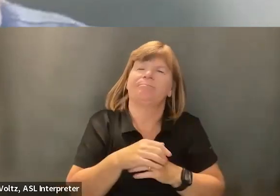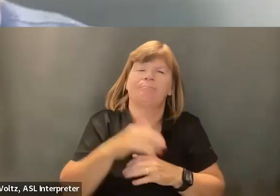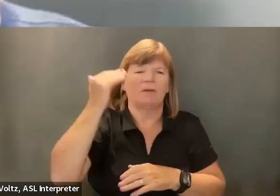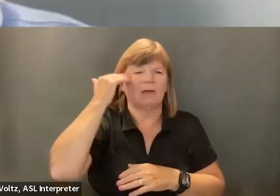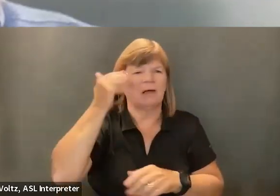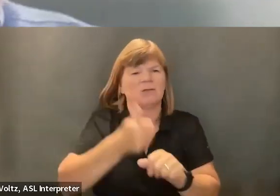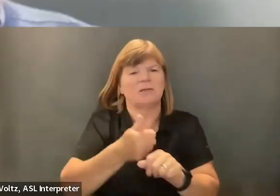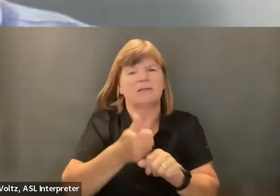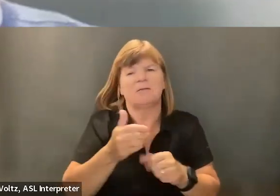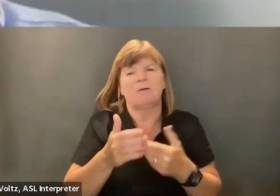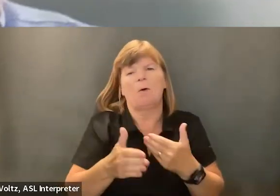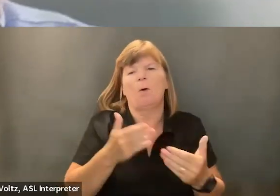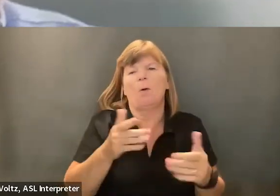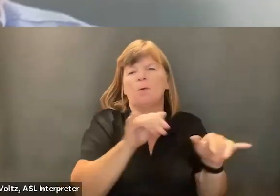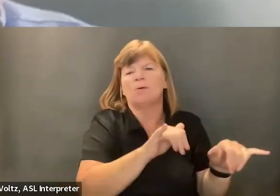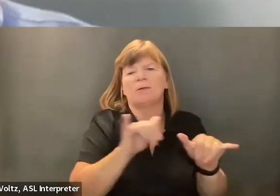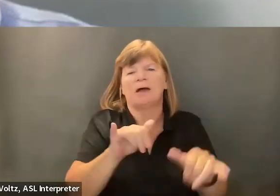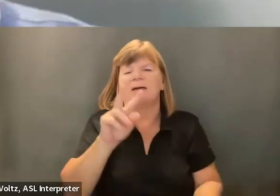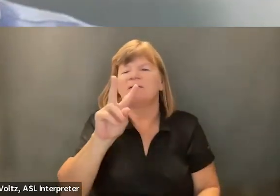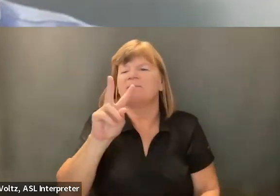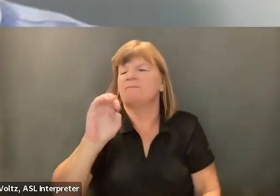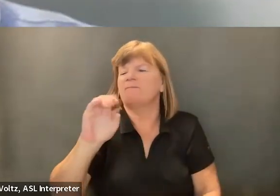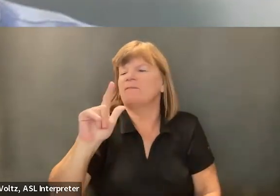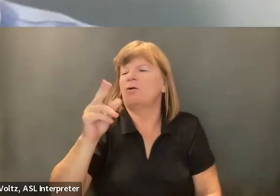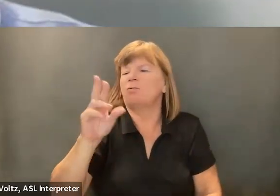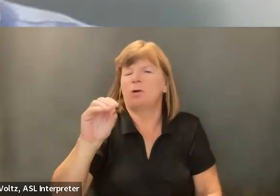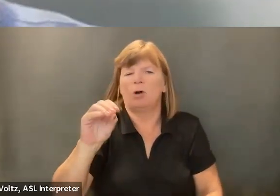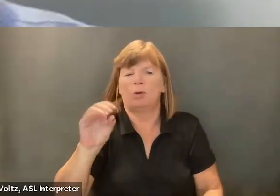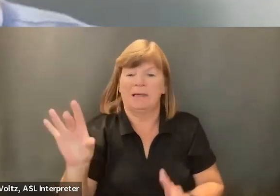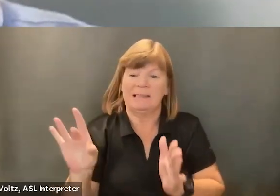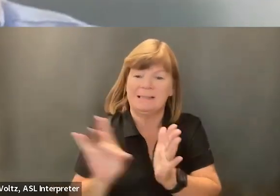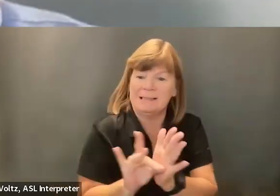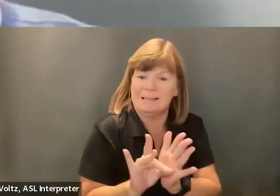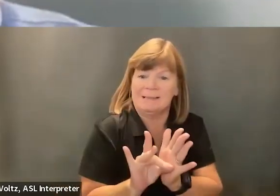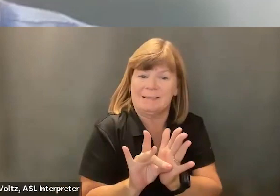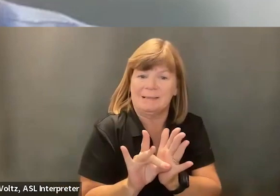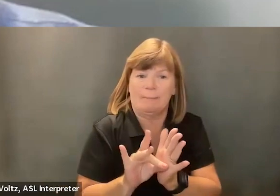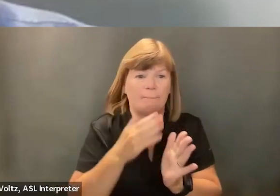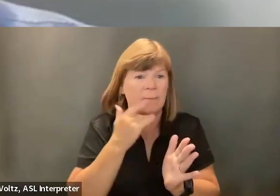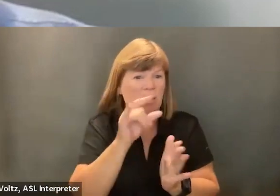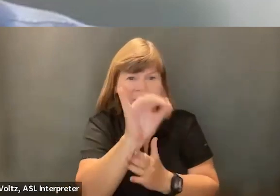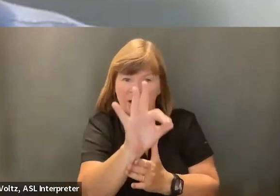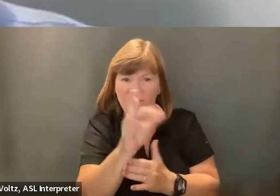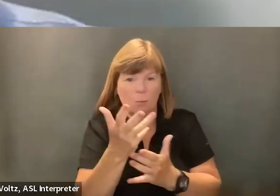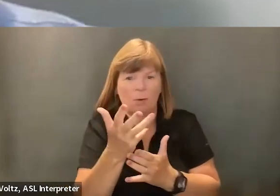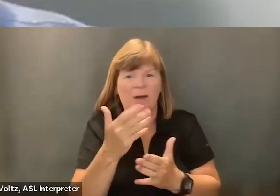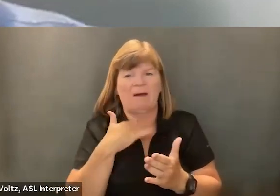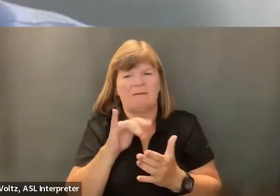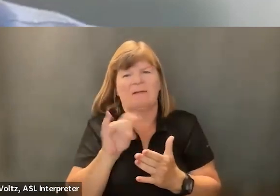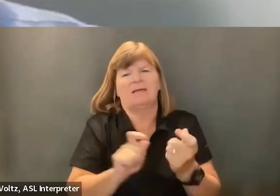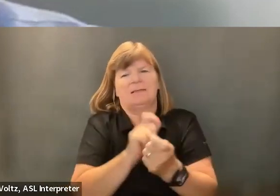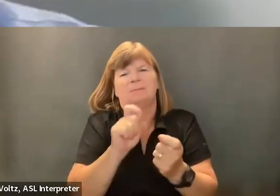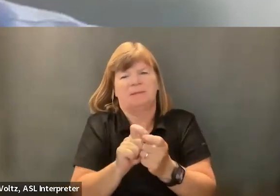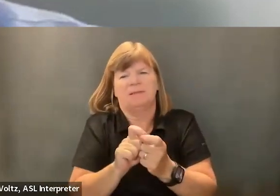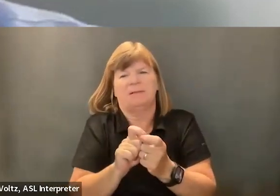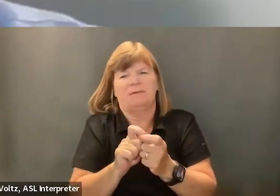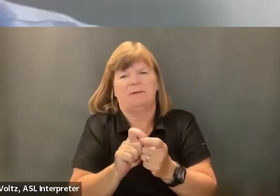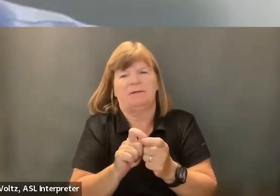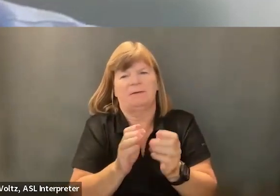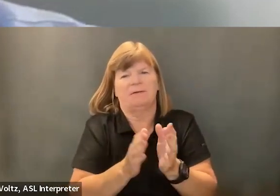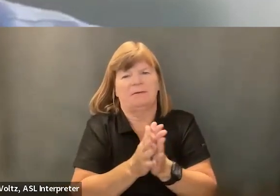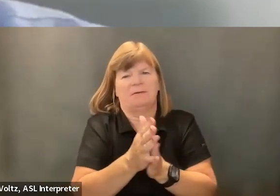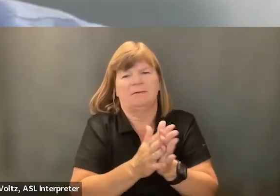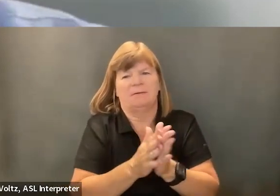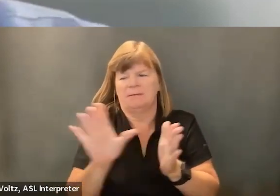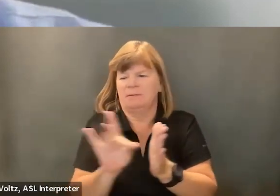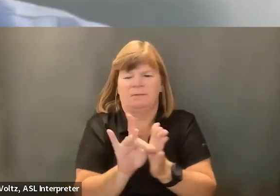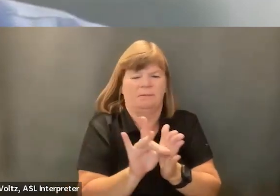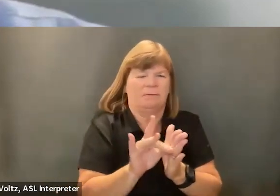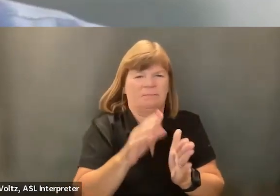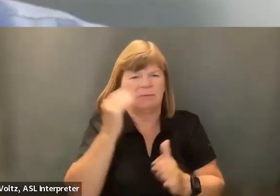mental velcro that it sticks better if you have that that particular uh uh knowledge what often